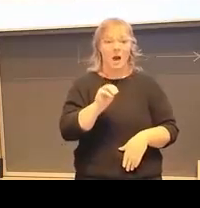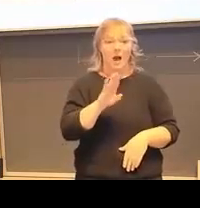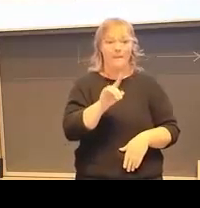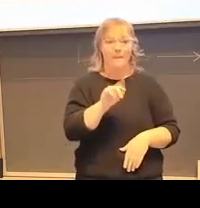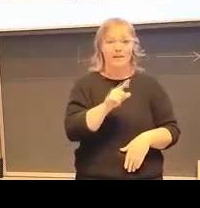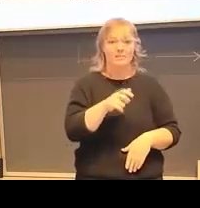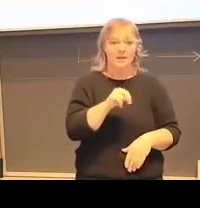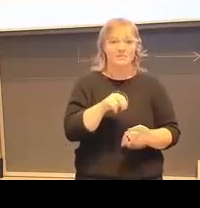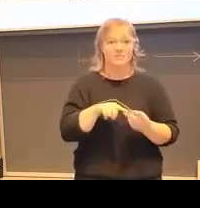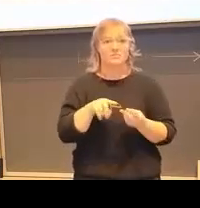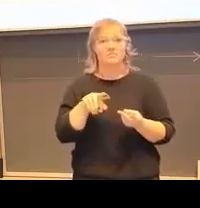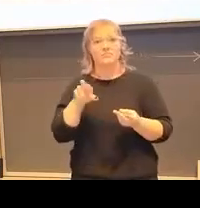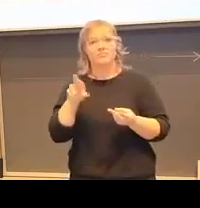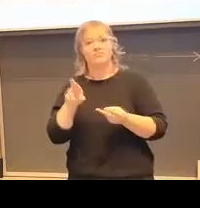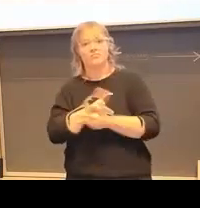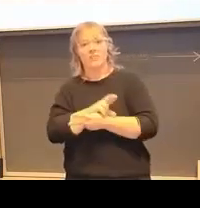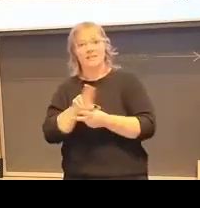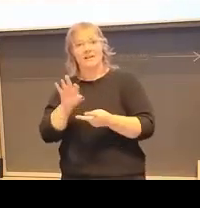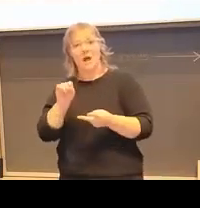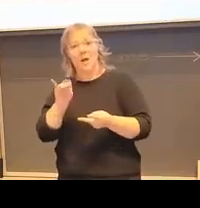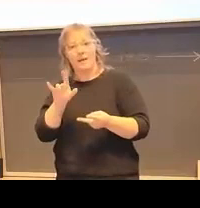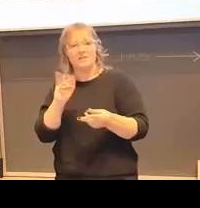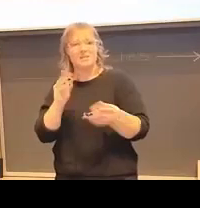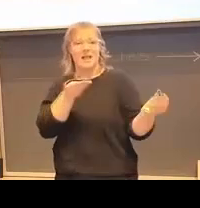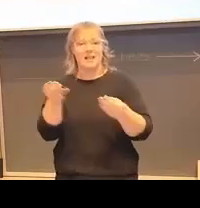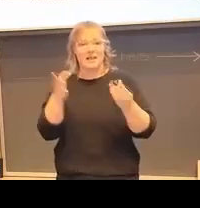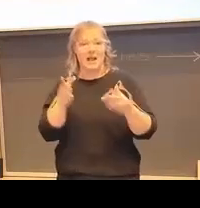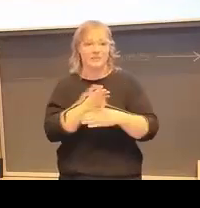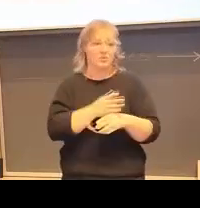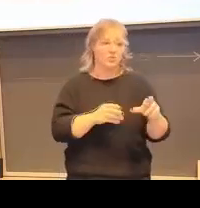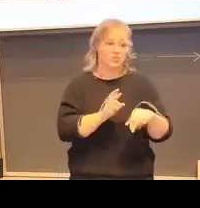who both served as liaison between residents and faculty and who could offer space that allowed